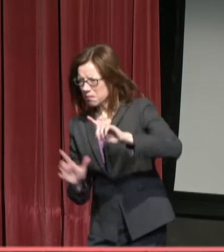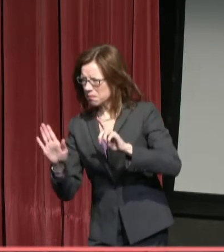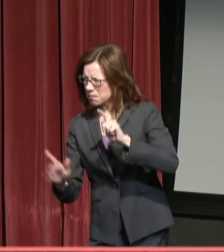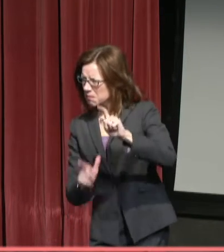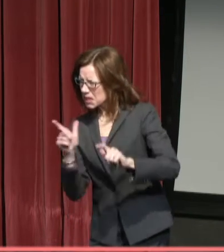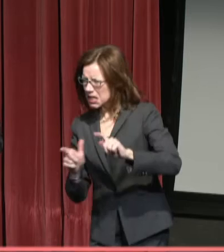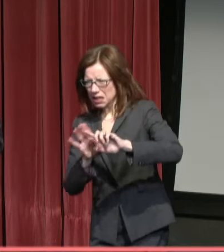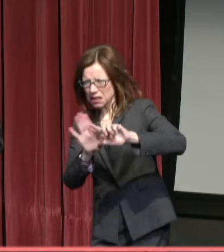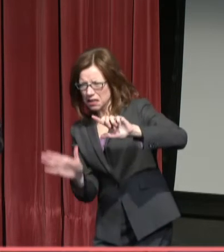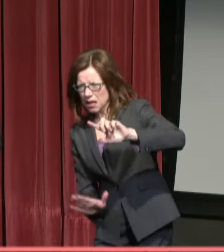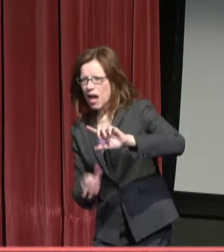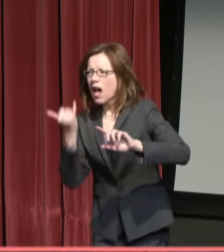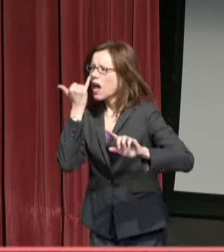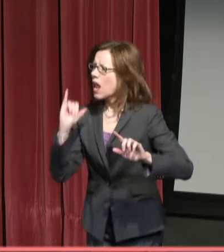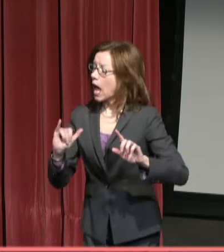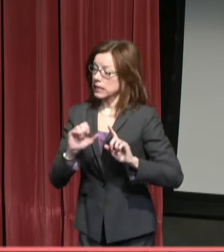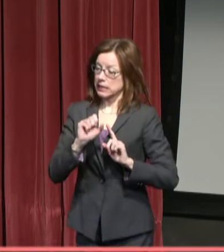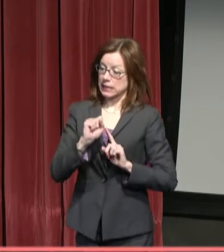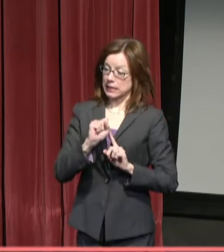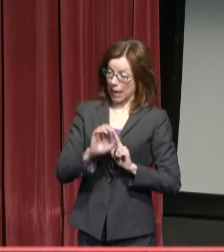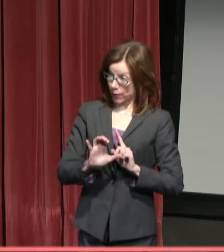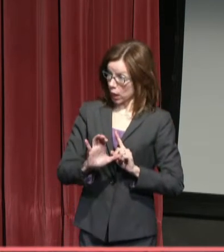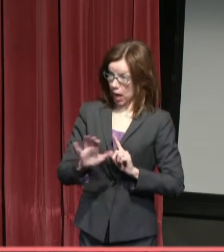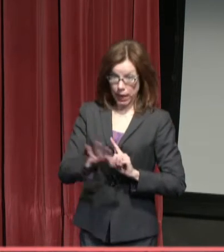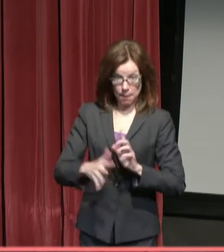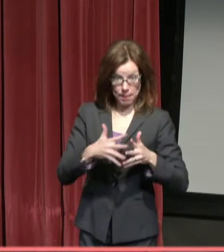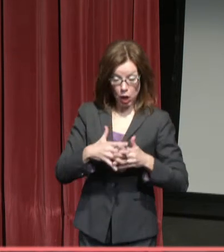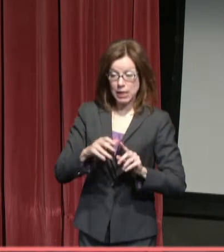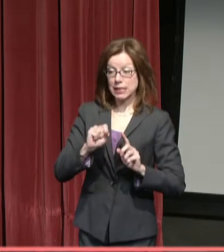to traveling from South Carolina to Nova Scotia, Canada,